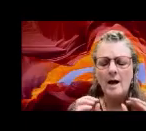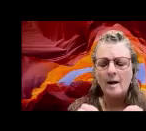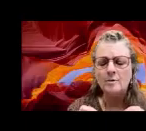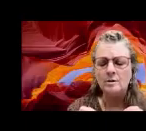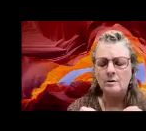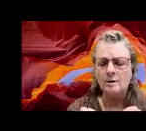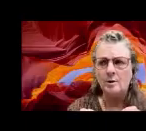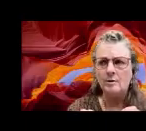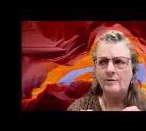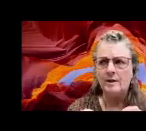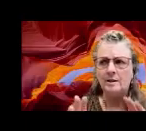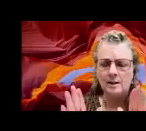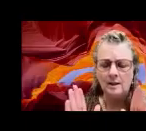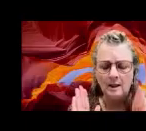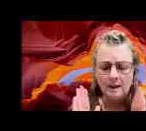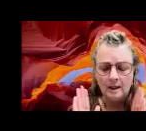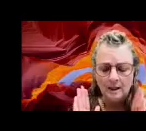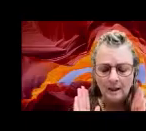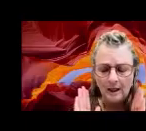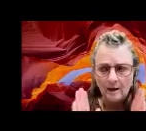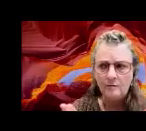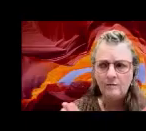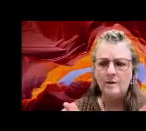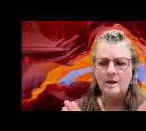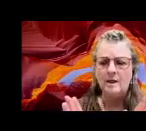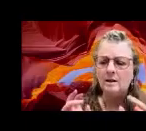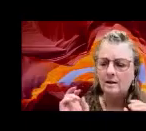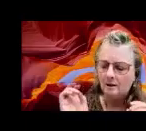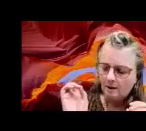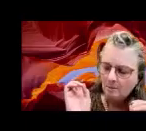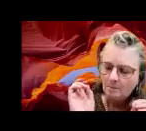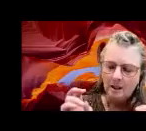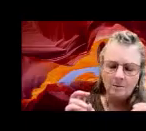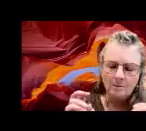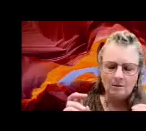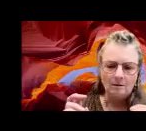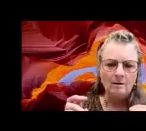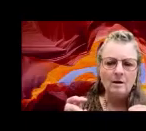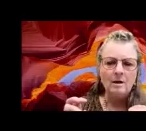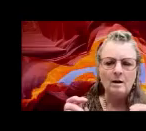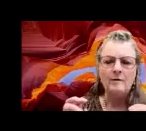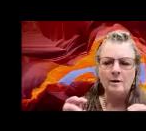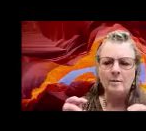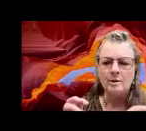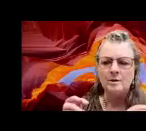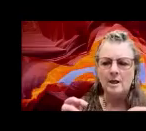absolutely perfect in every millimeter of their personal